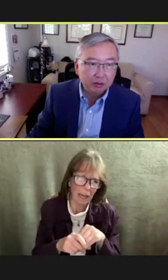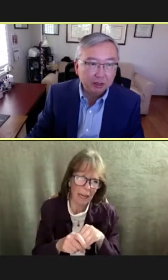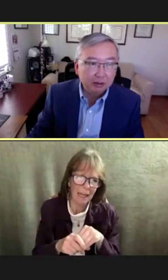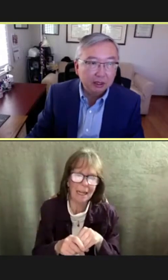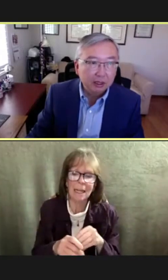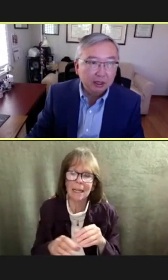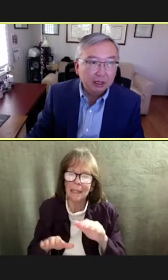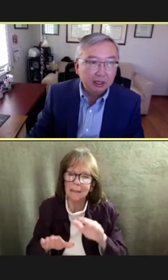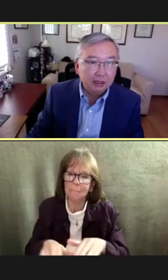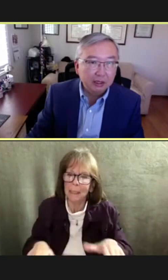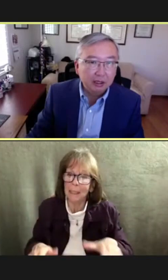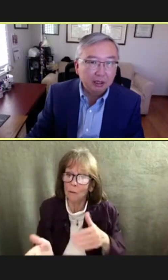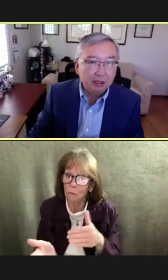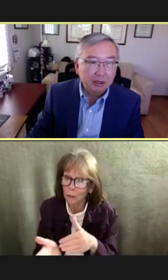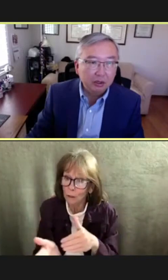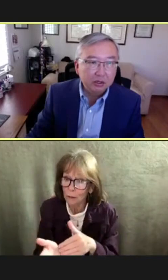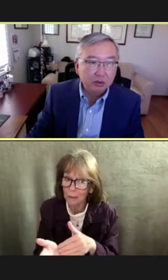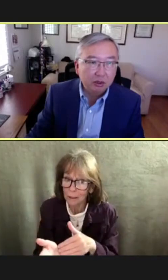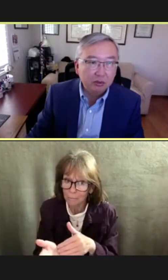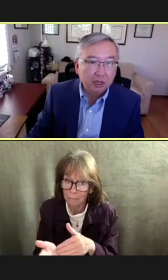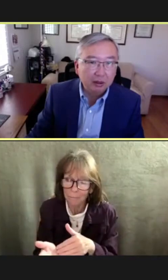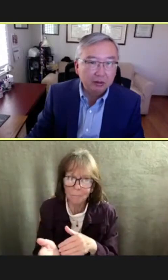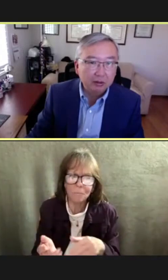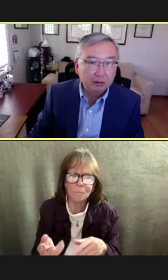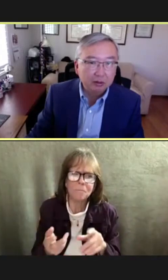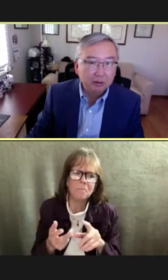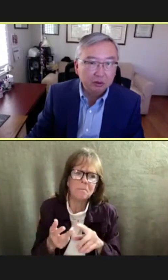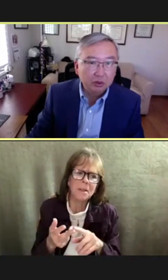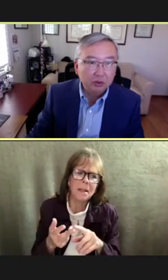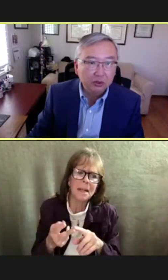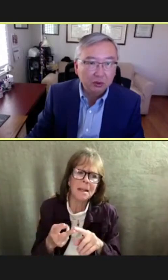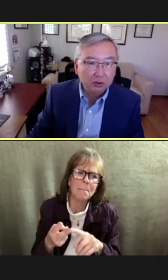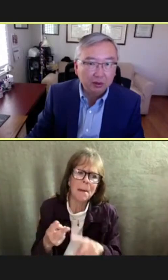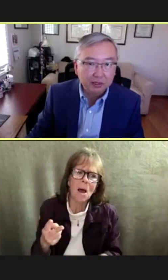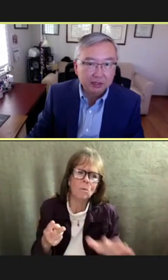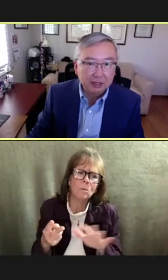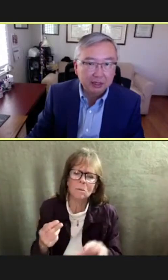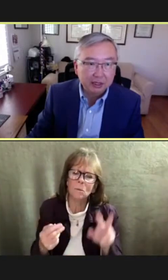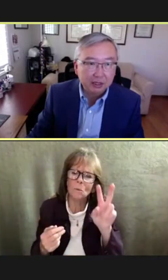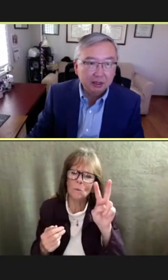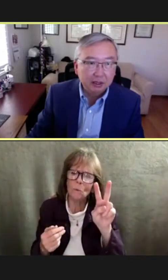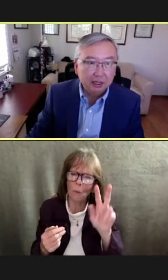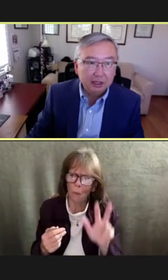also around two-third of the studies exclusively